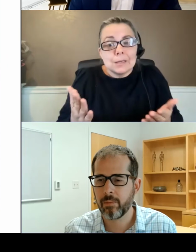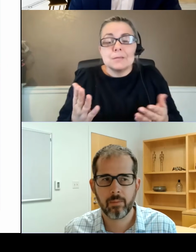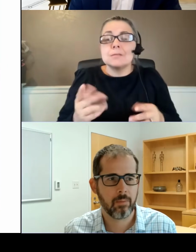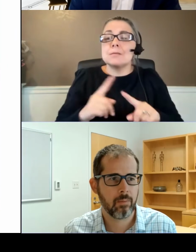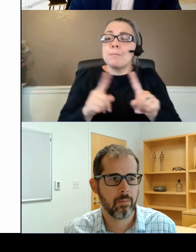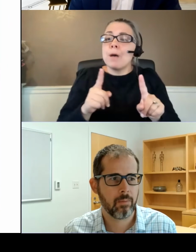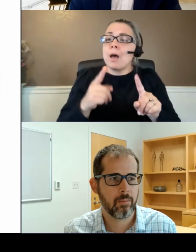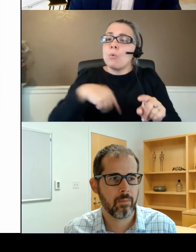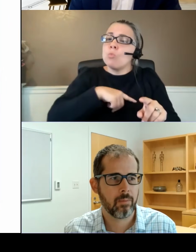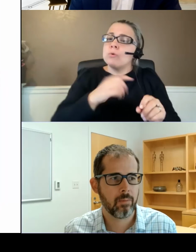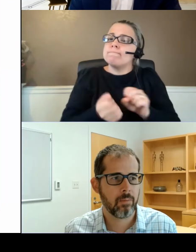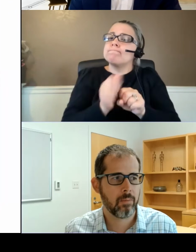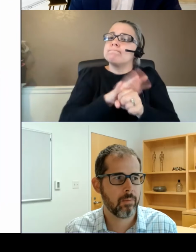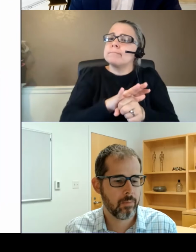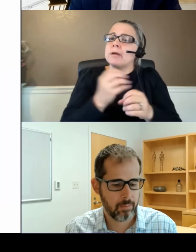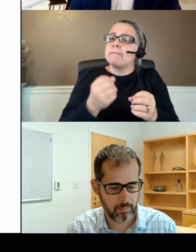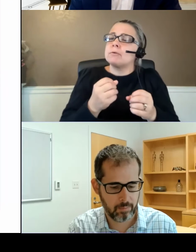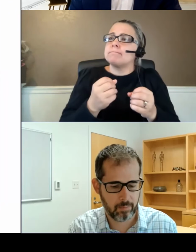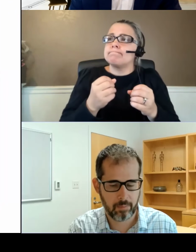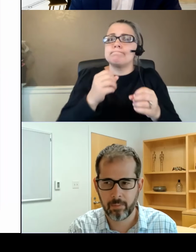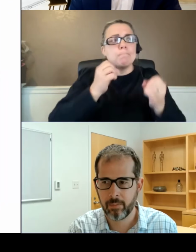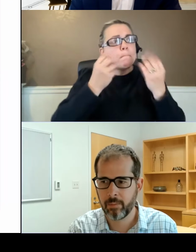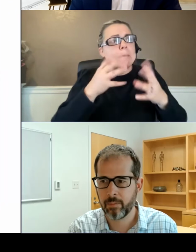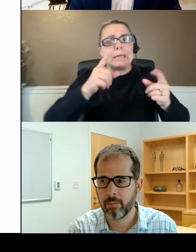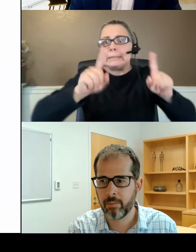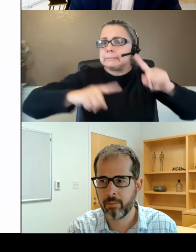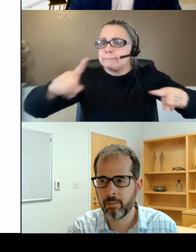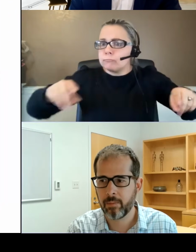okay, what might be an accommodation that would work well for somebody to participate fully in